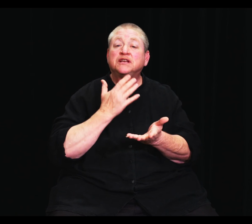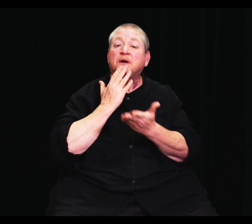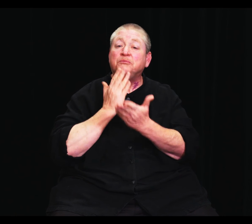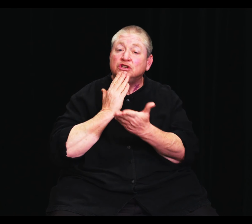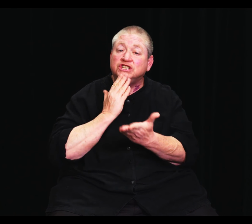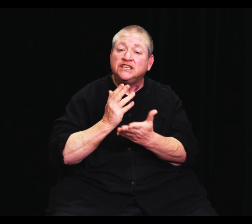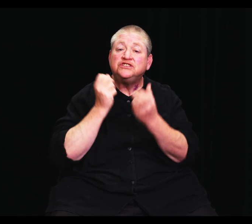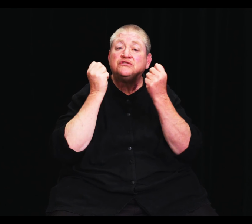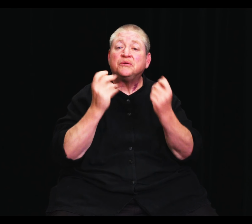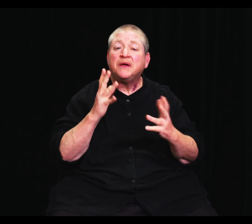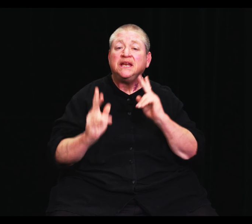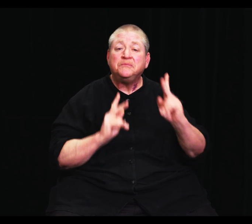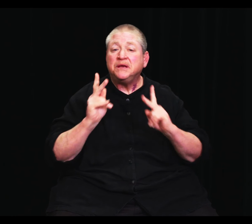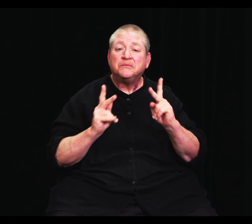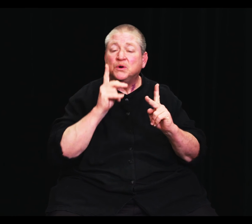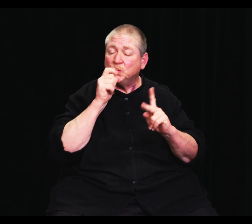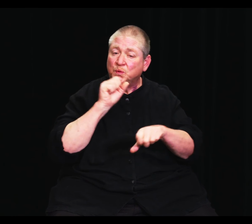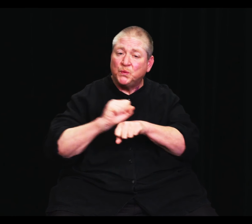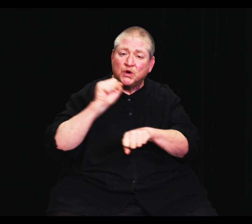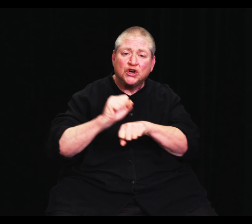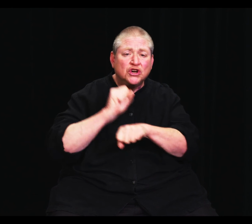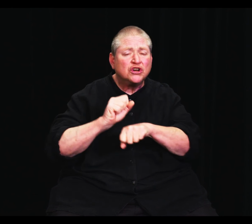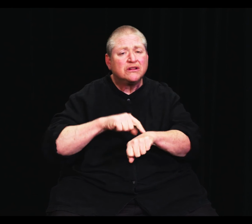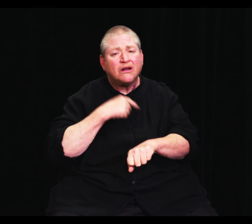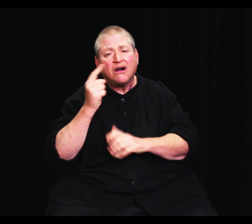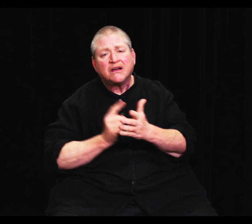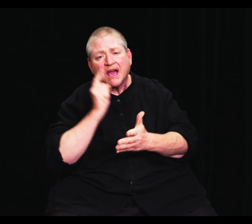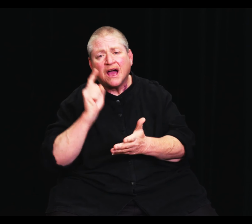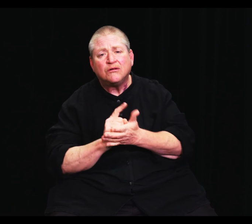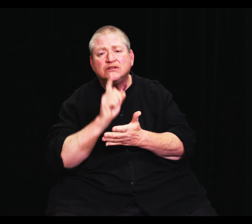I would like to express my appreciation